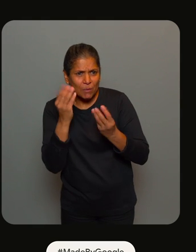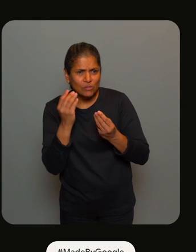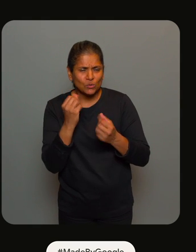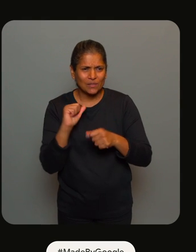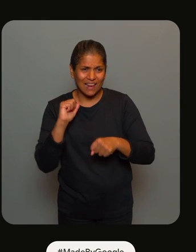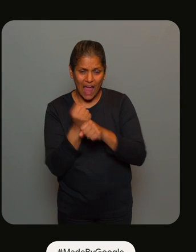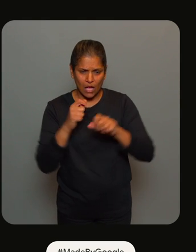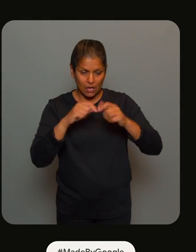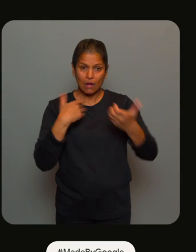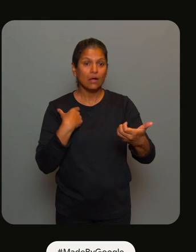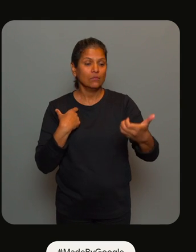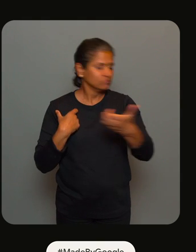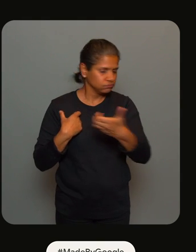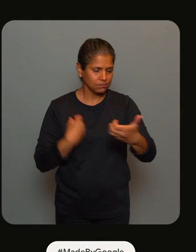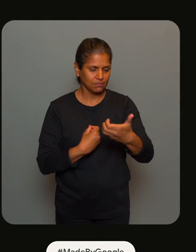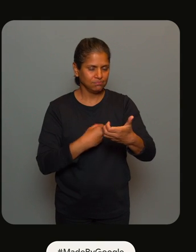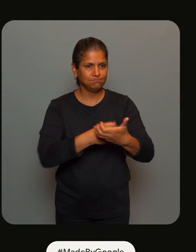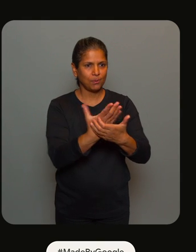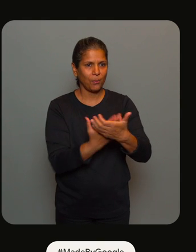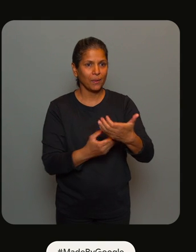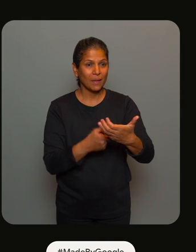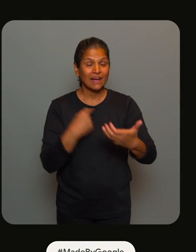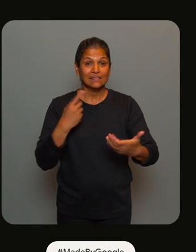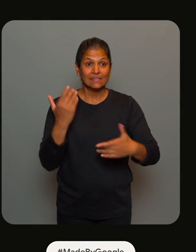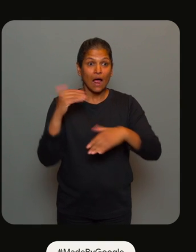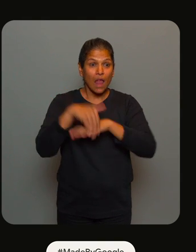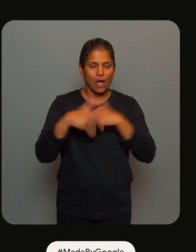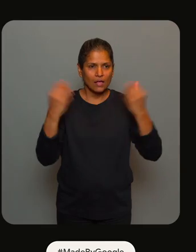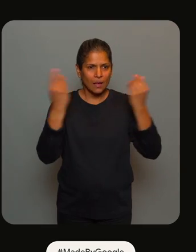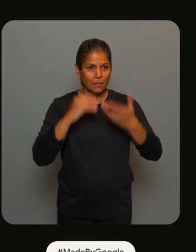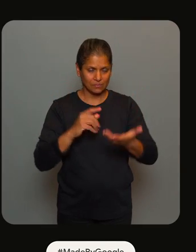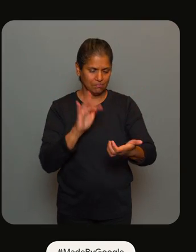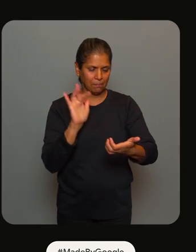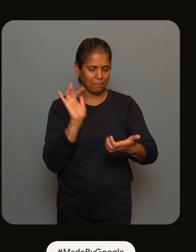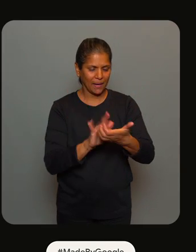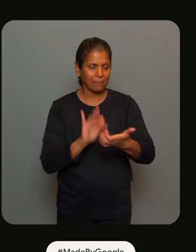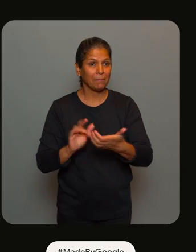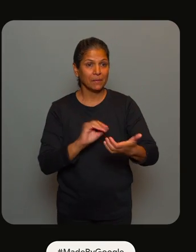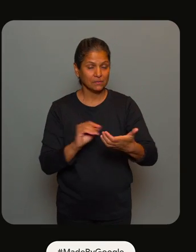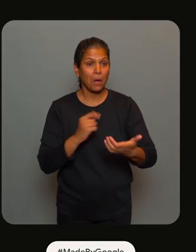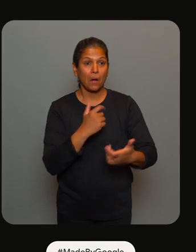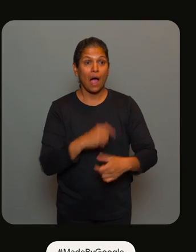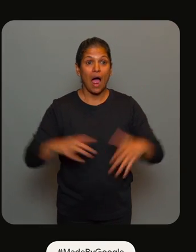There’s Night Sight, which launched with Pixel 3, and astrophotography, which set a new bar for low-light